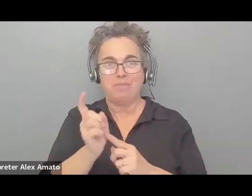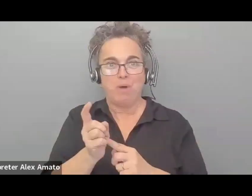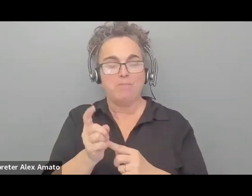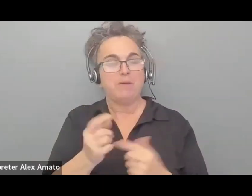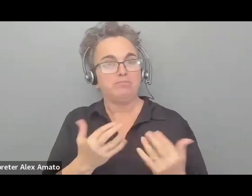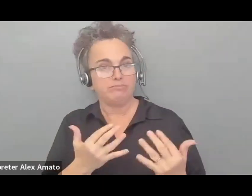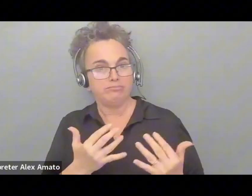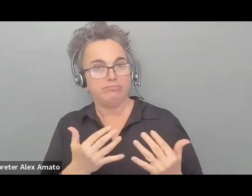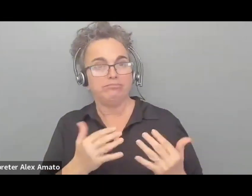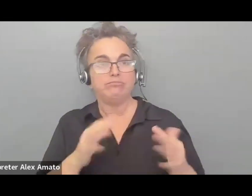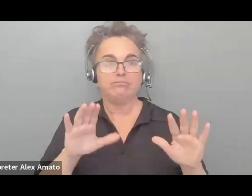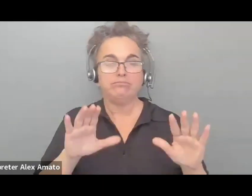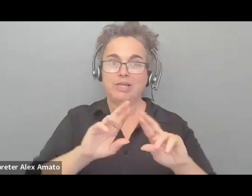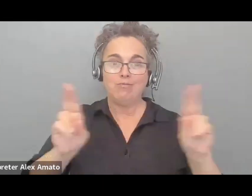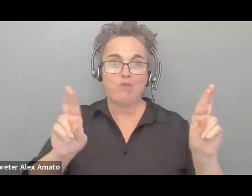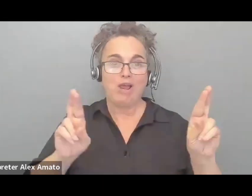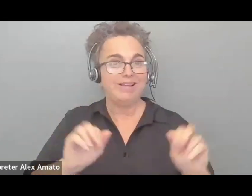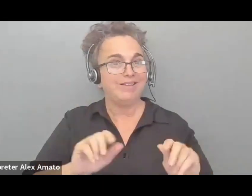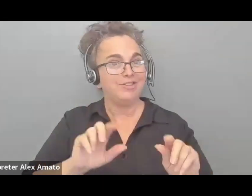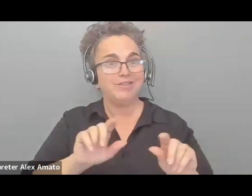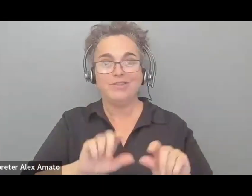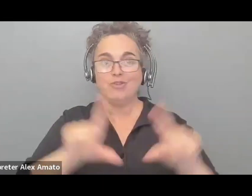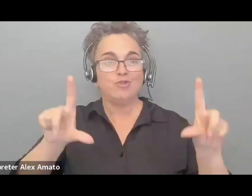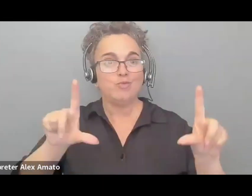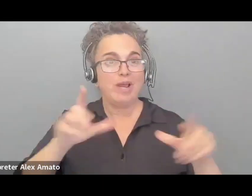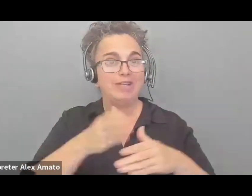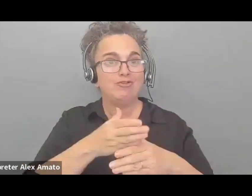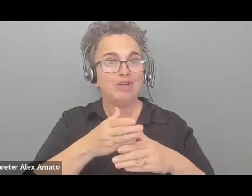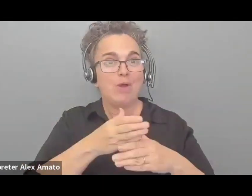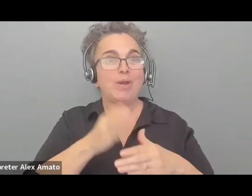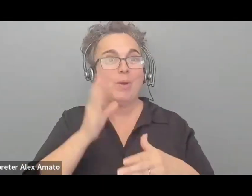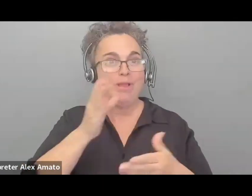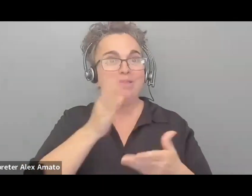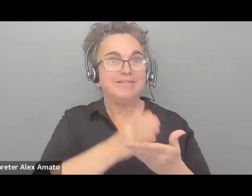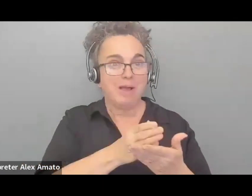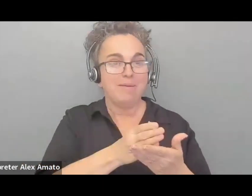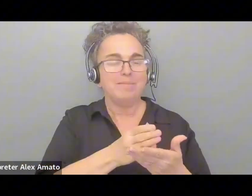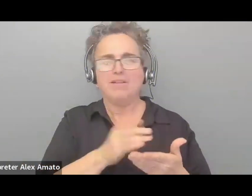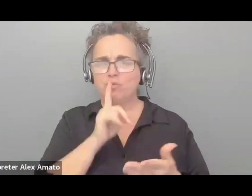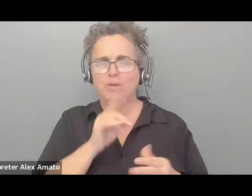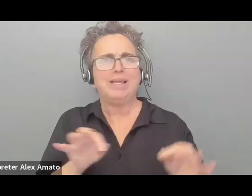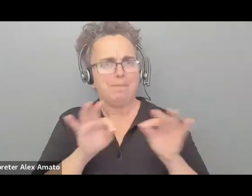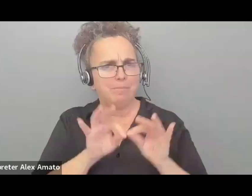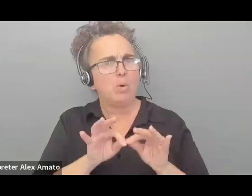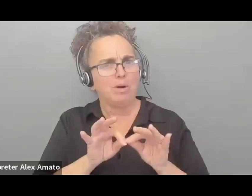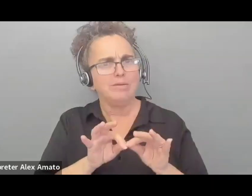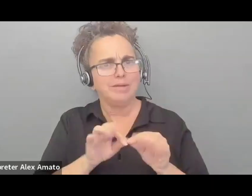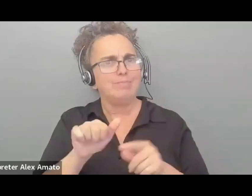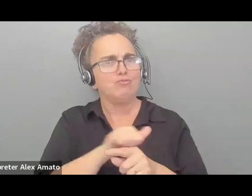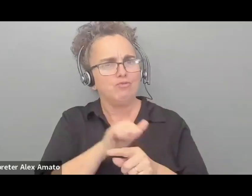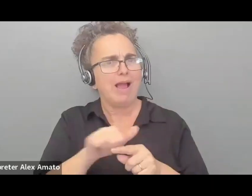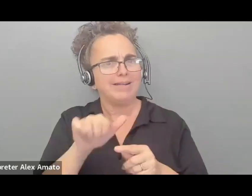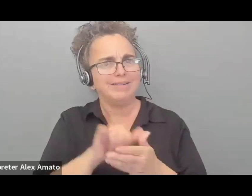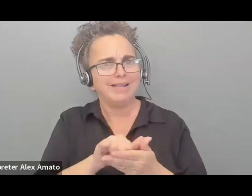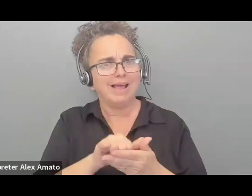that the screen is about to be stopped. And it's really important to do that and practice that. And also thinking about another example,